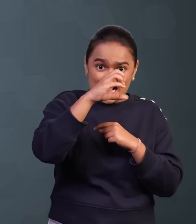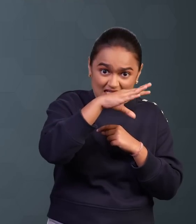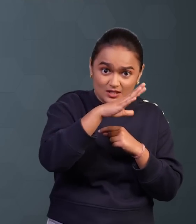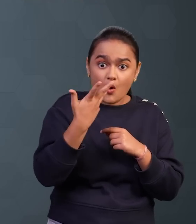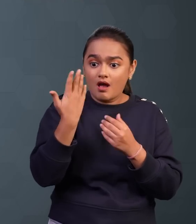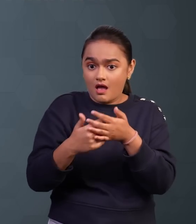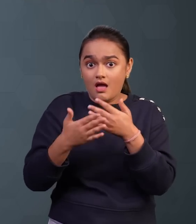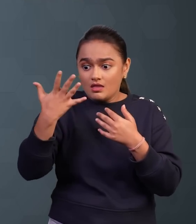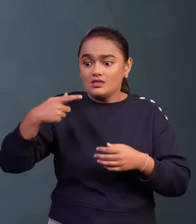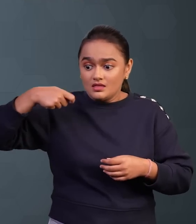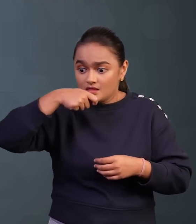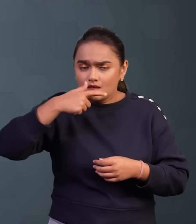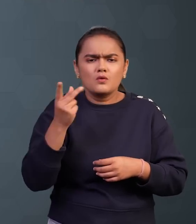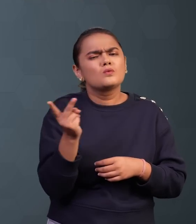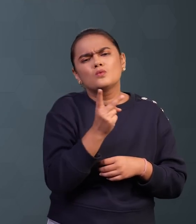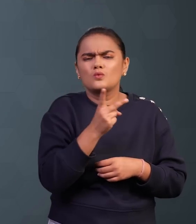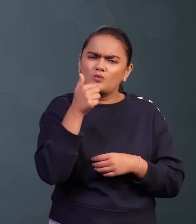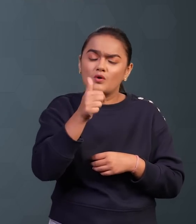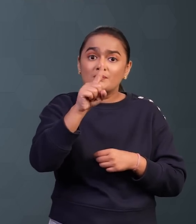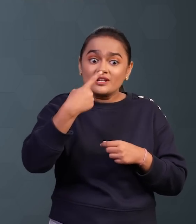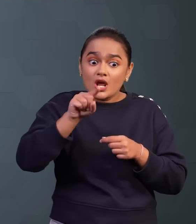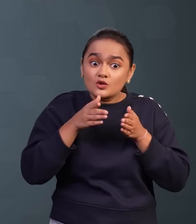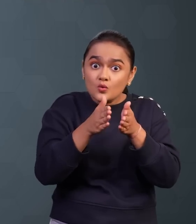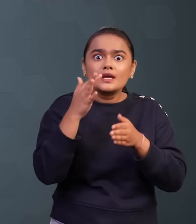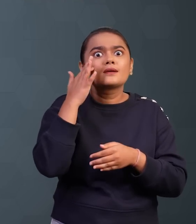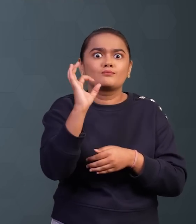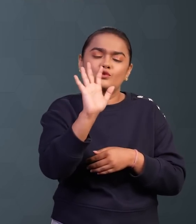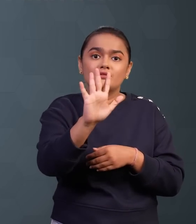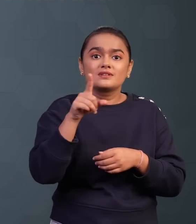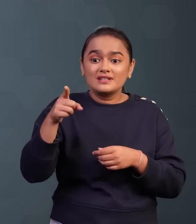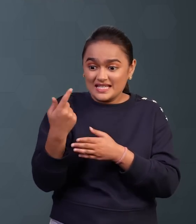Both electric and manual toothbrushes are effective. Only the right technique is important.